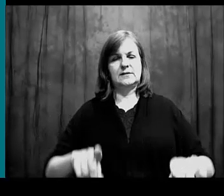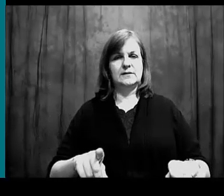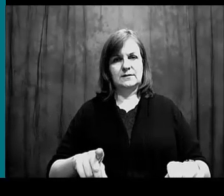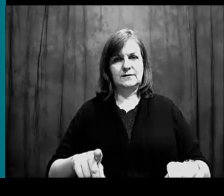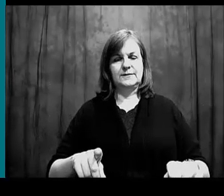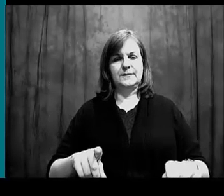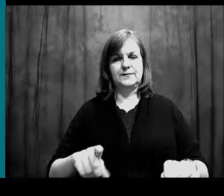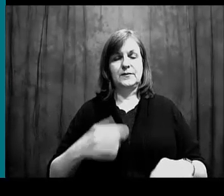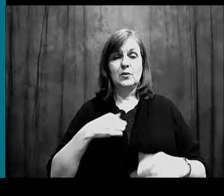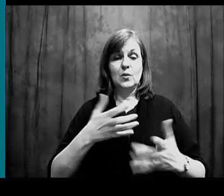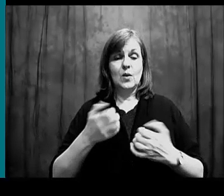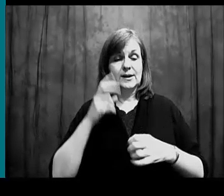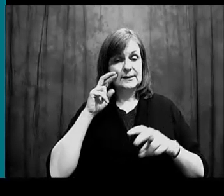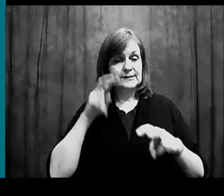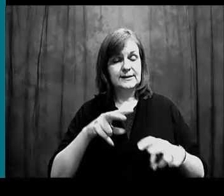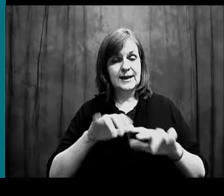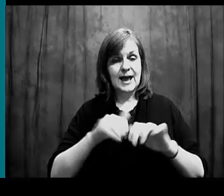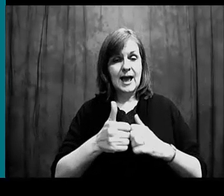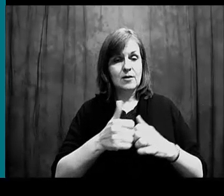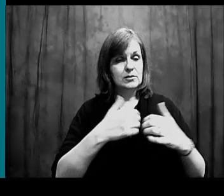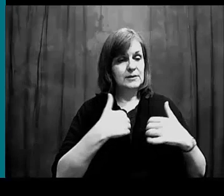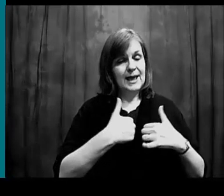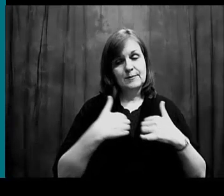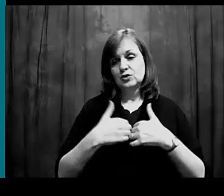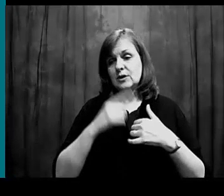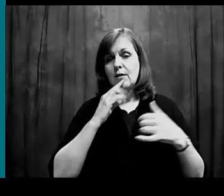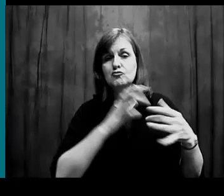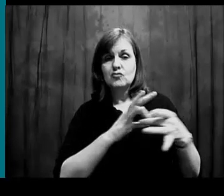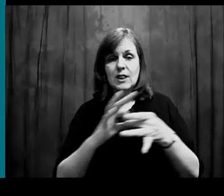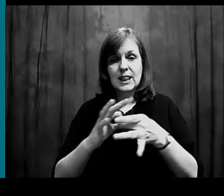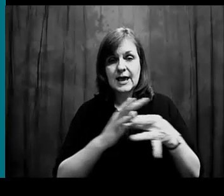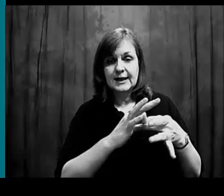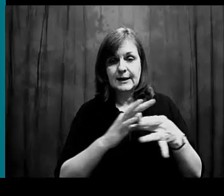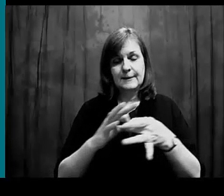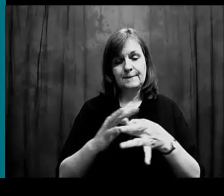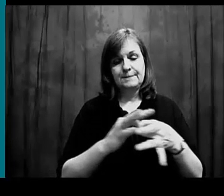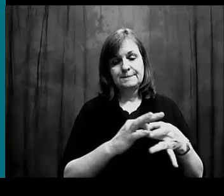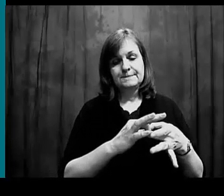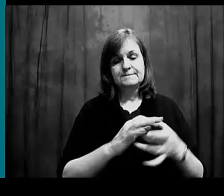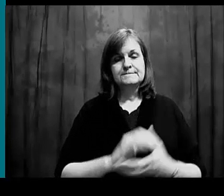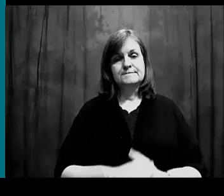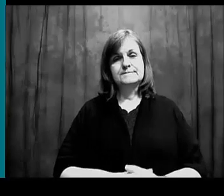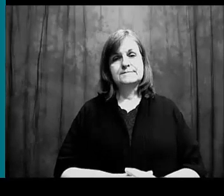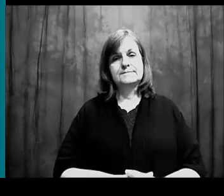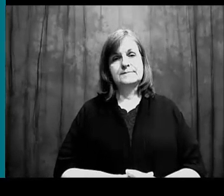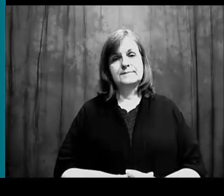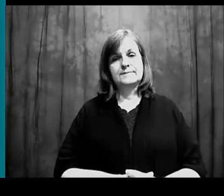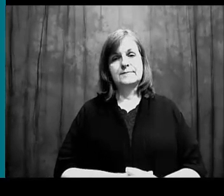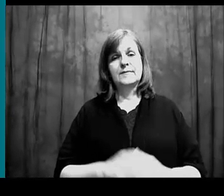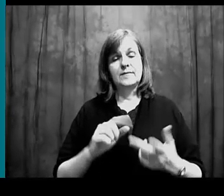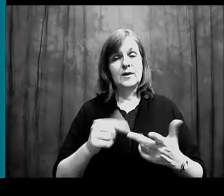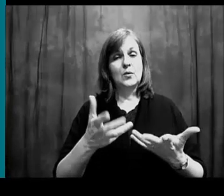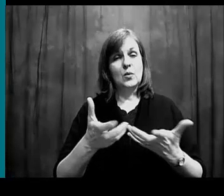we want to look at relationships between organisms